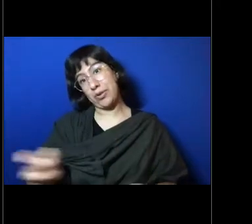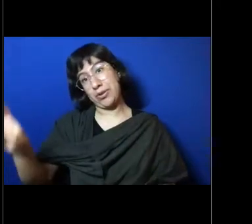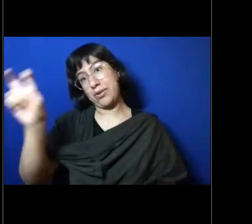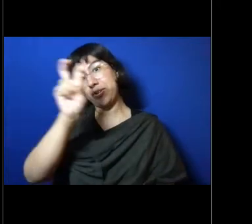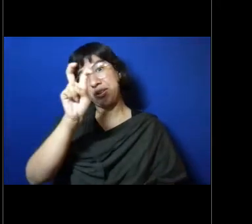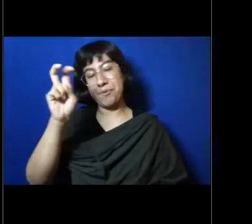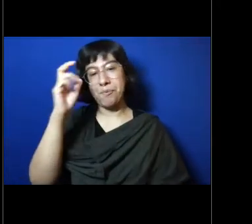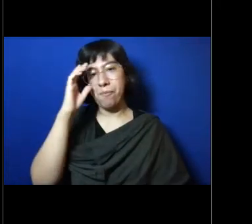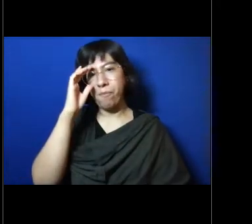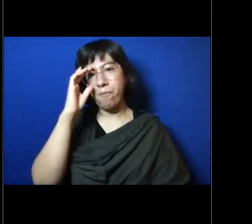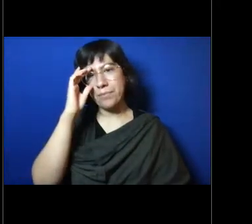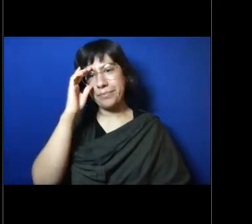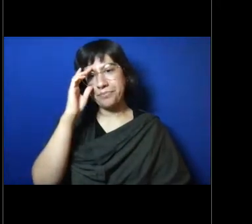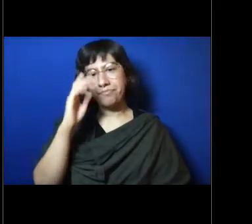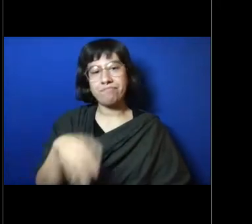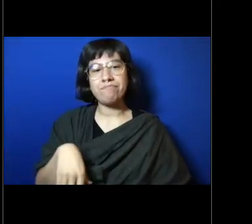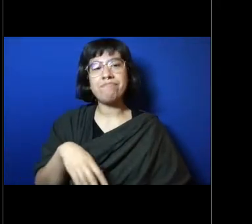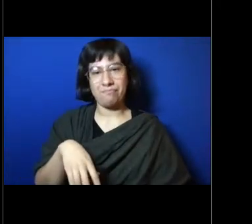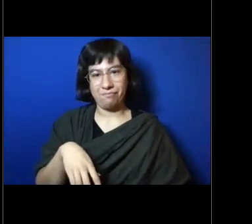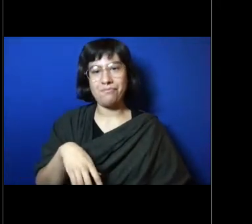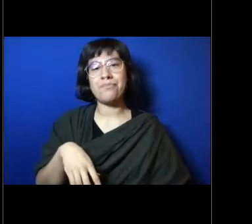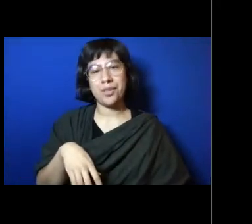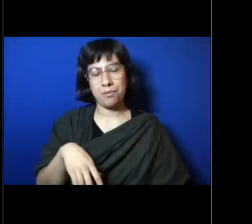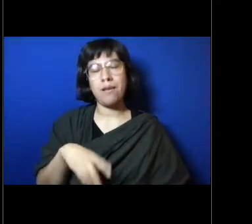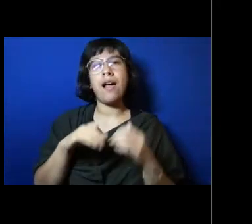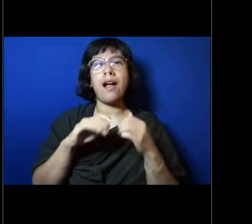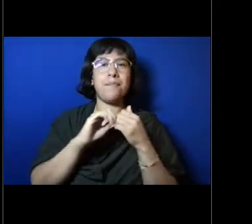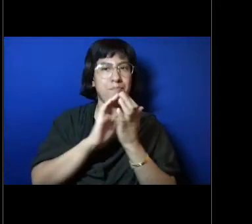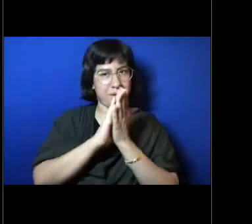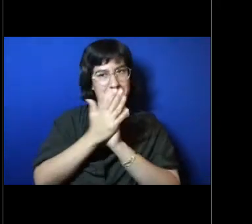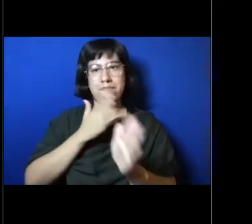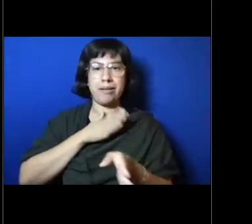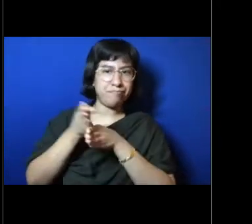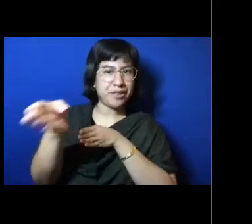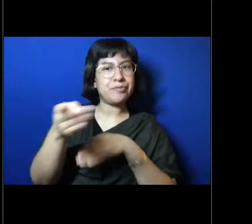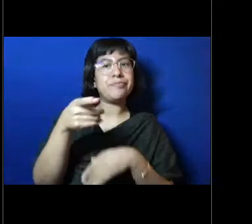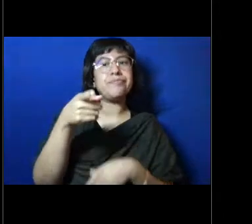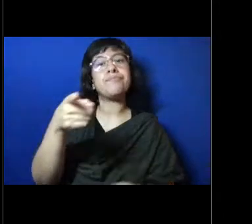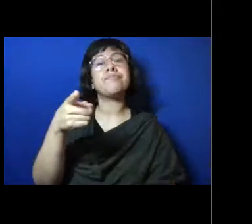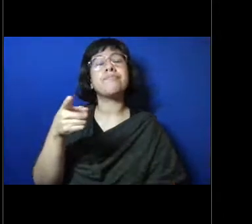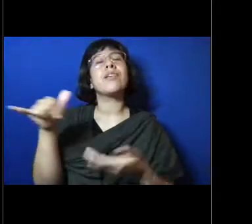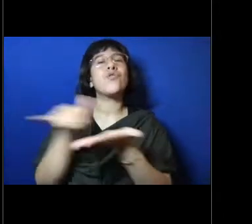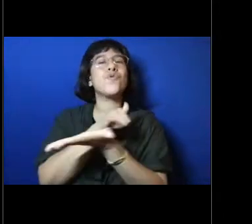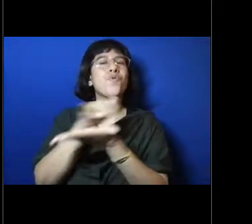through developing into a marine biologist. I grew up in Upstate New York where this red pin is